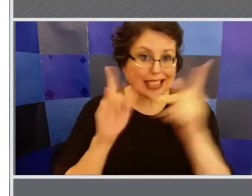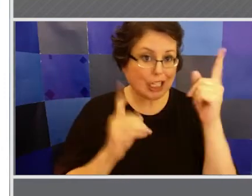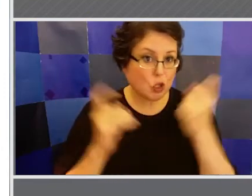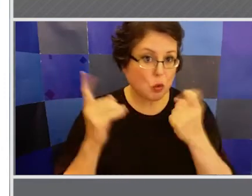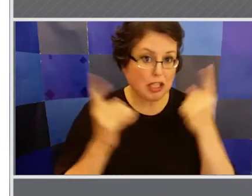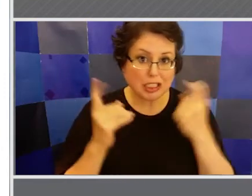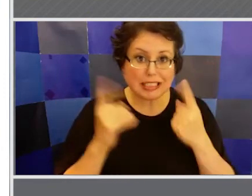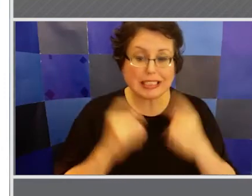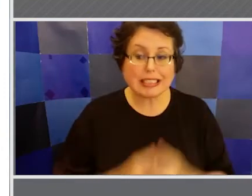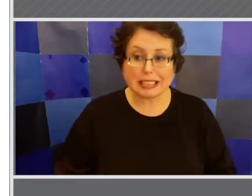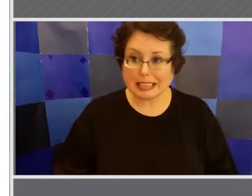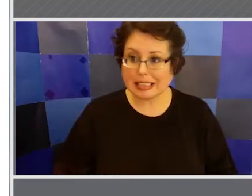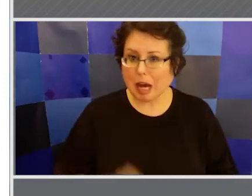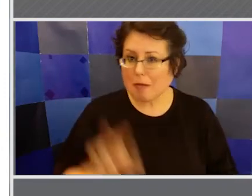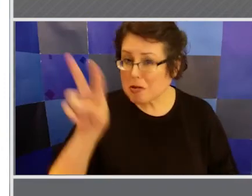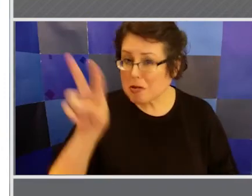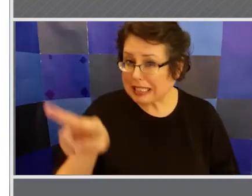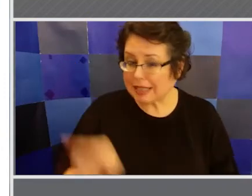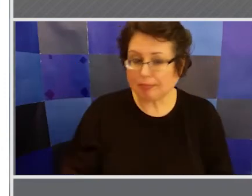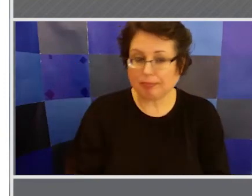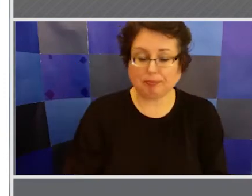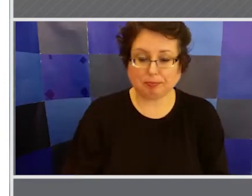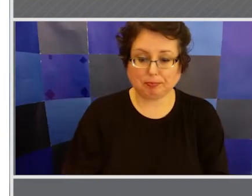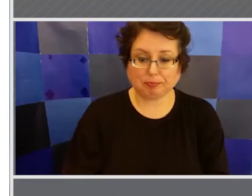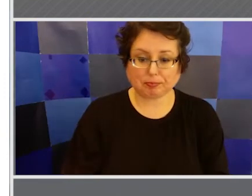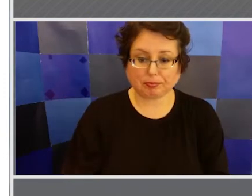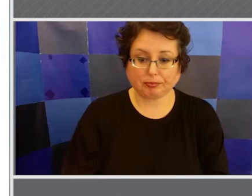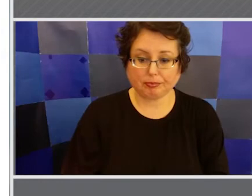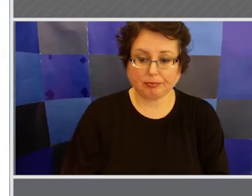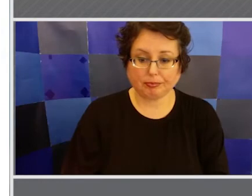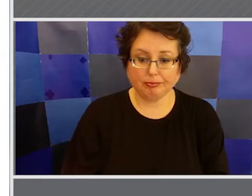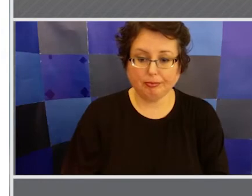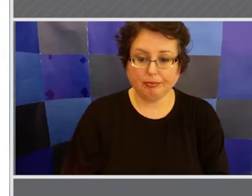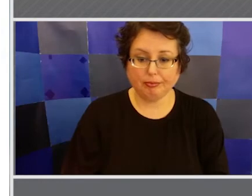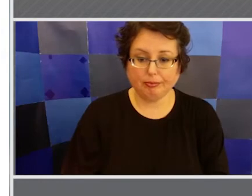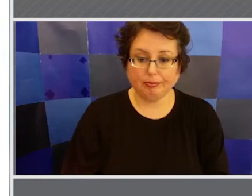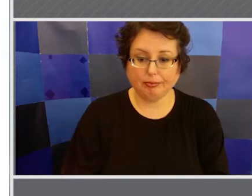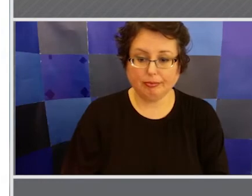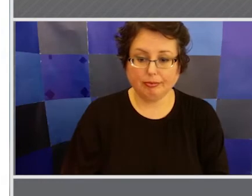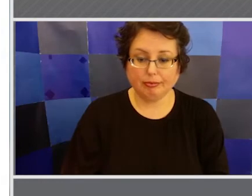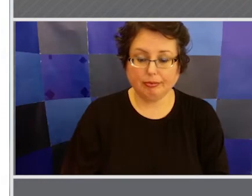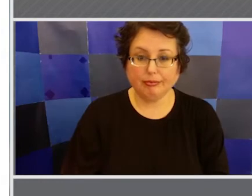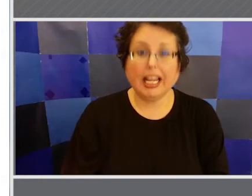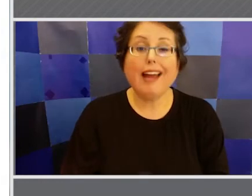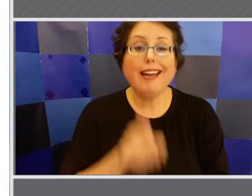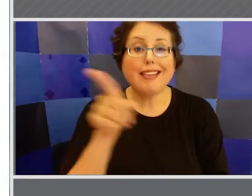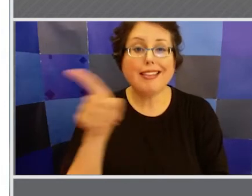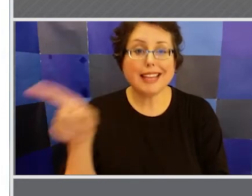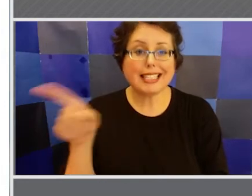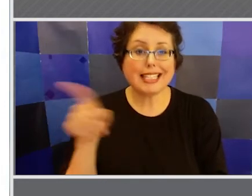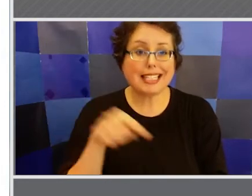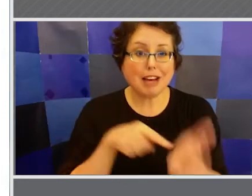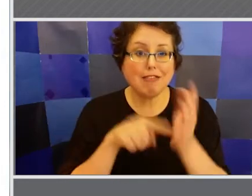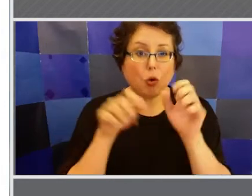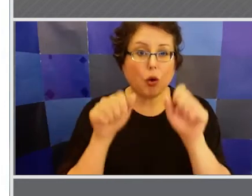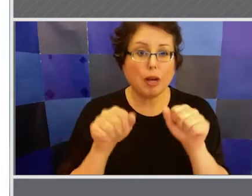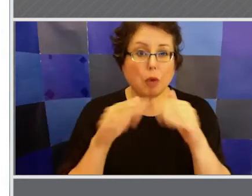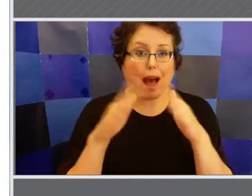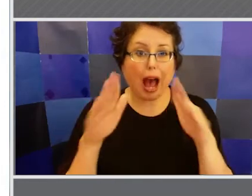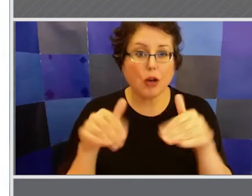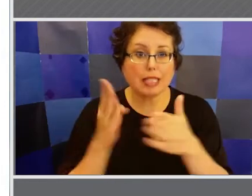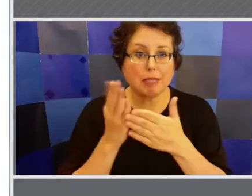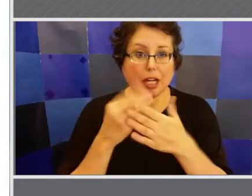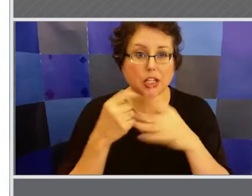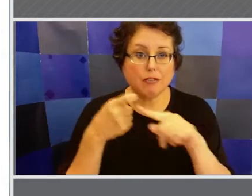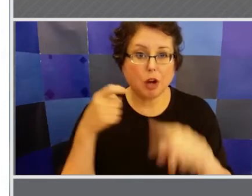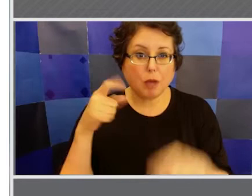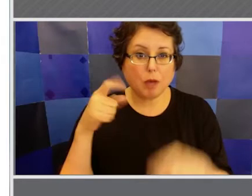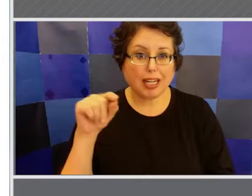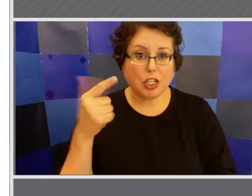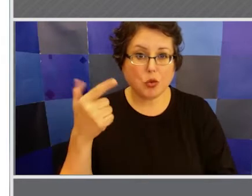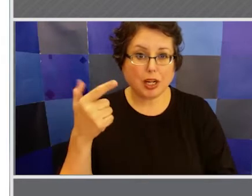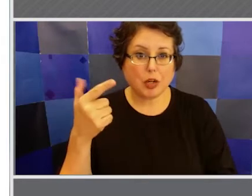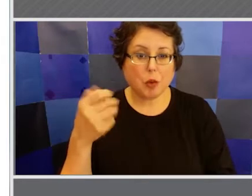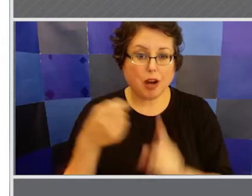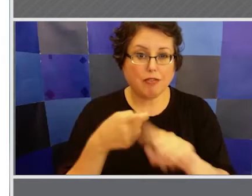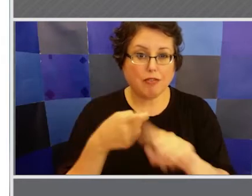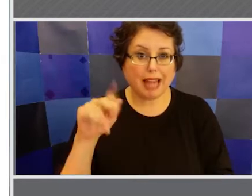See, so this is a glimpse at the affordable housing budget from 2021 that came from the